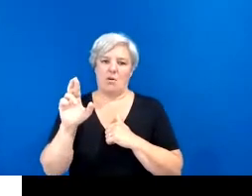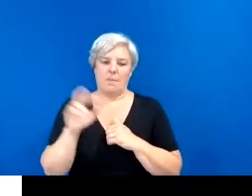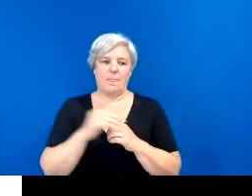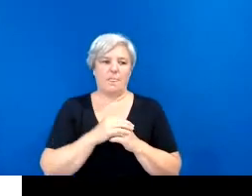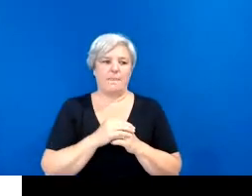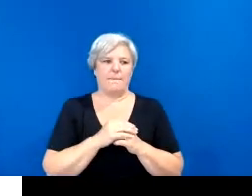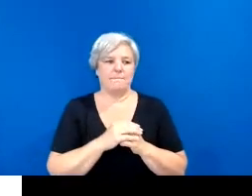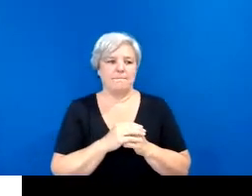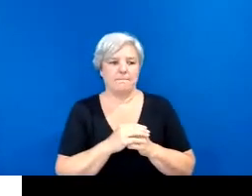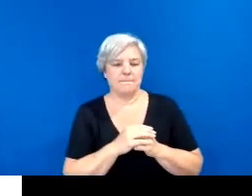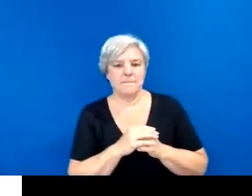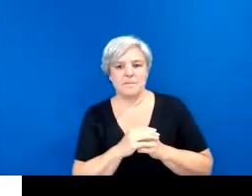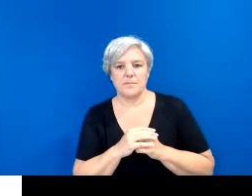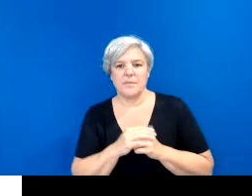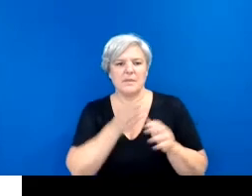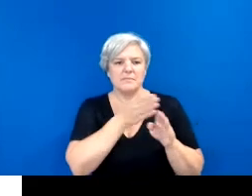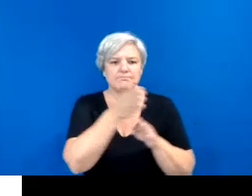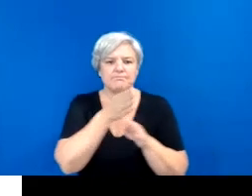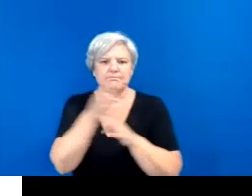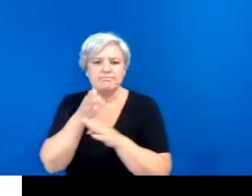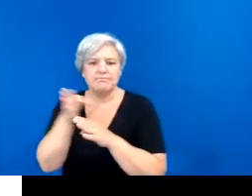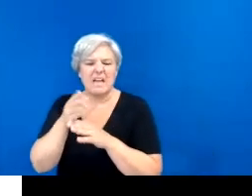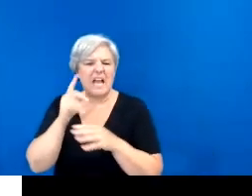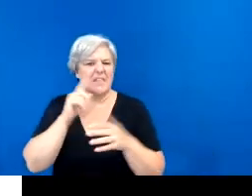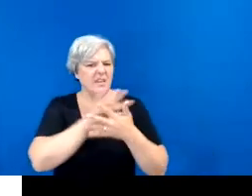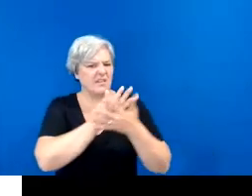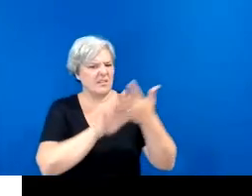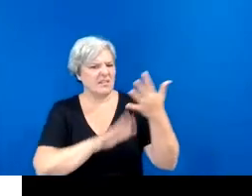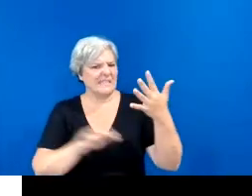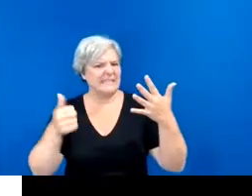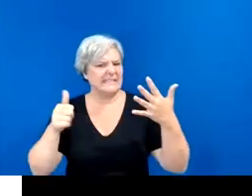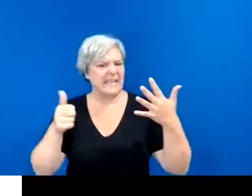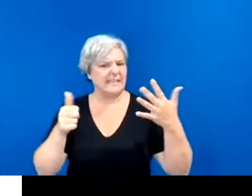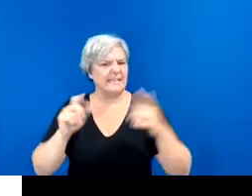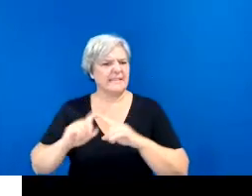There are I think we're going to highlight about ten different places that you can find.